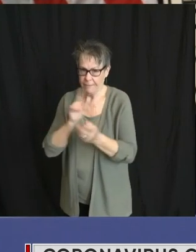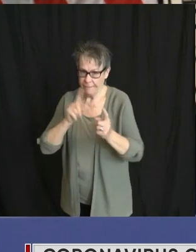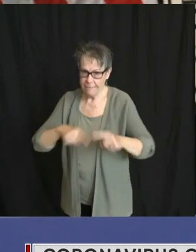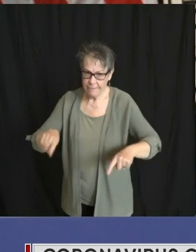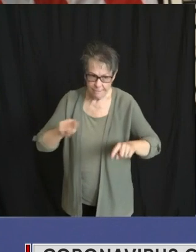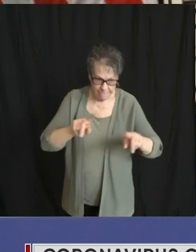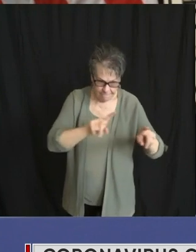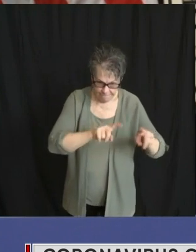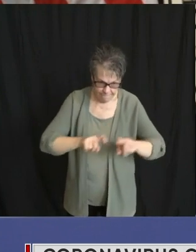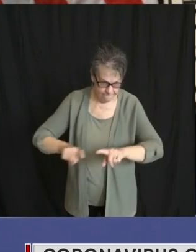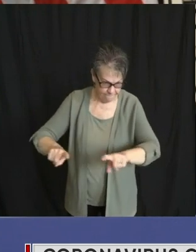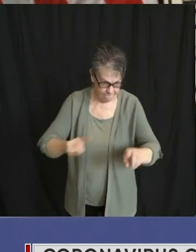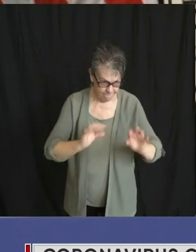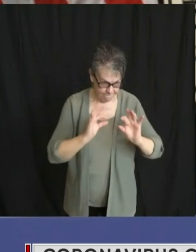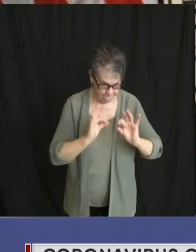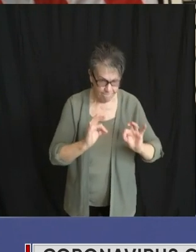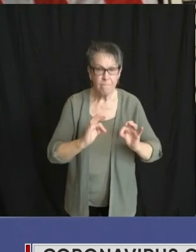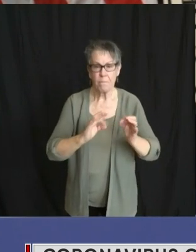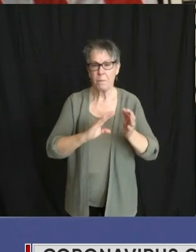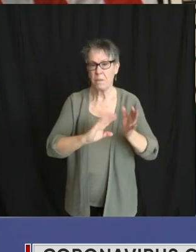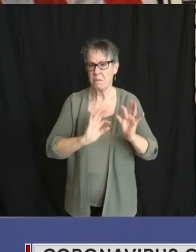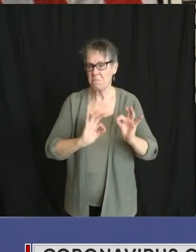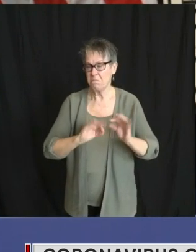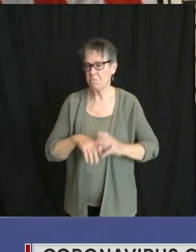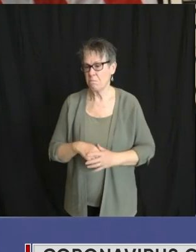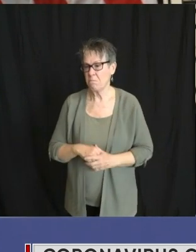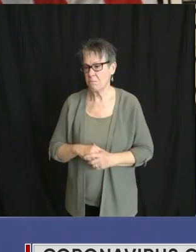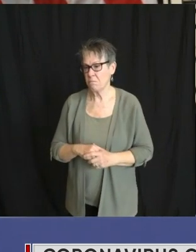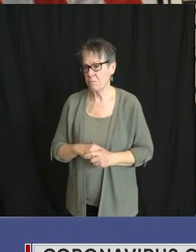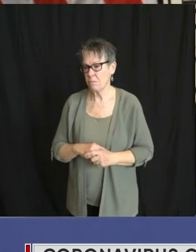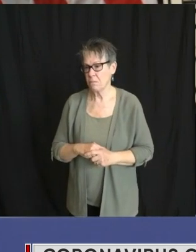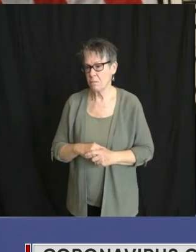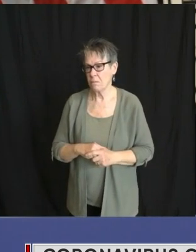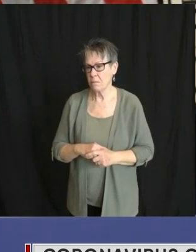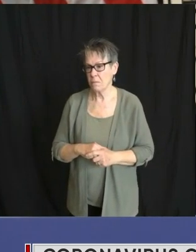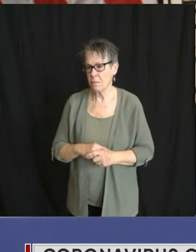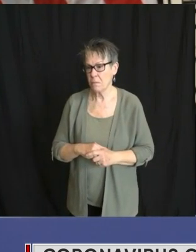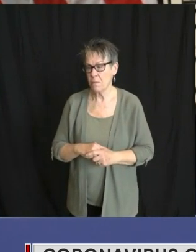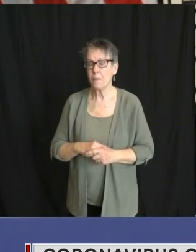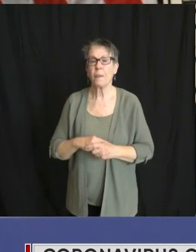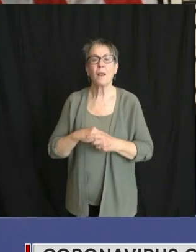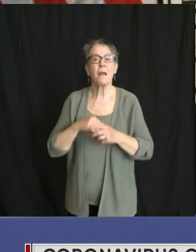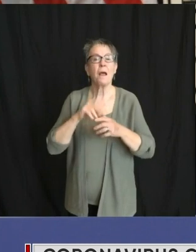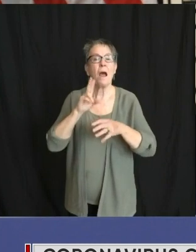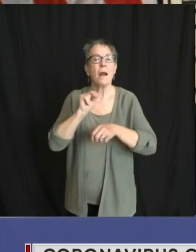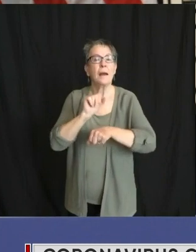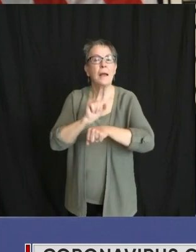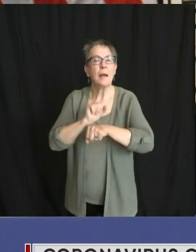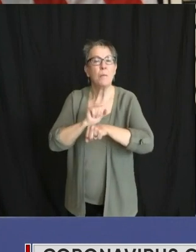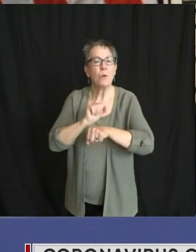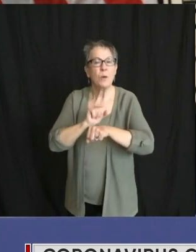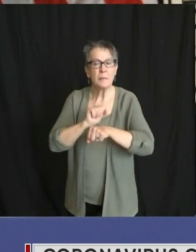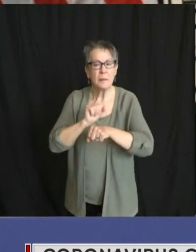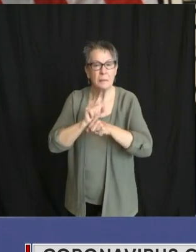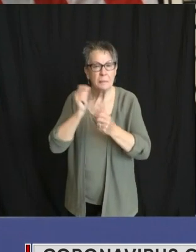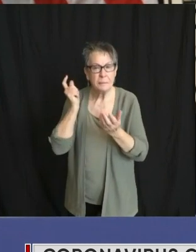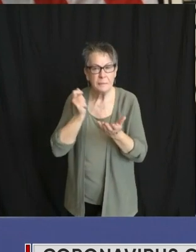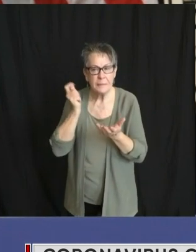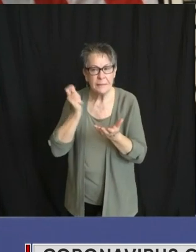TWO ADDITIONAL POINTS THAT WERE SENT TO ME FROM MATT'S QUESTIONS. THE OVERWHELMING MAJORITY OF AND IMPLEMENT CLAIMS THAT ARE